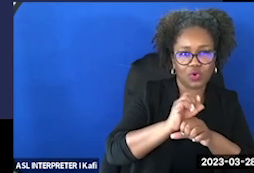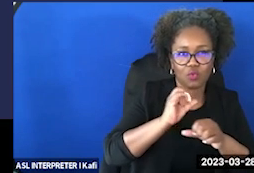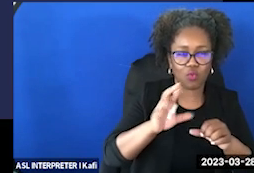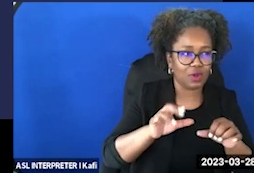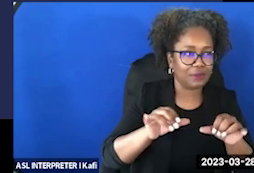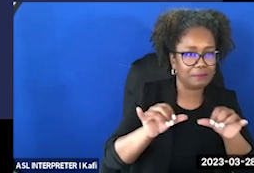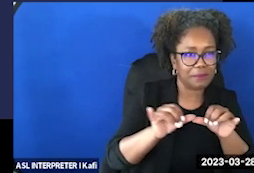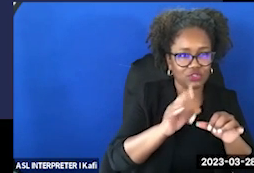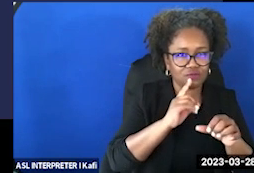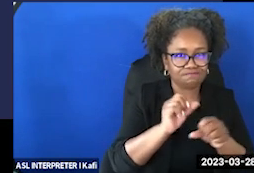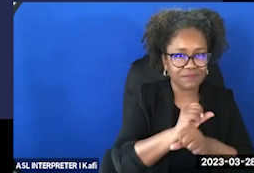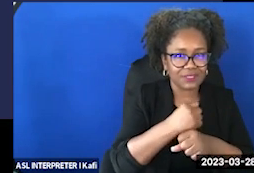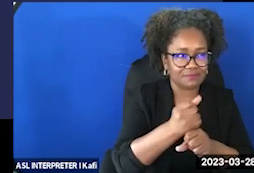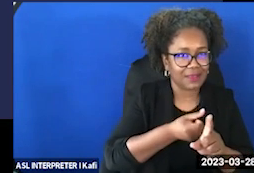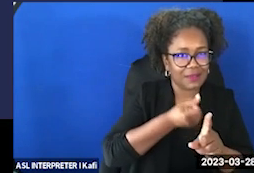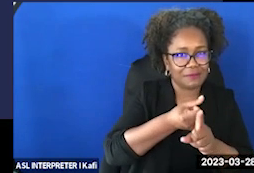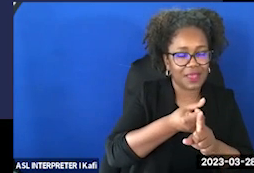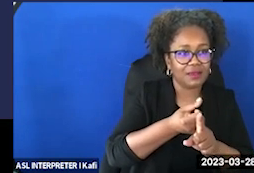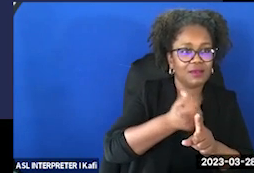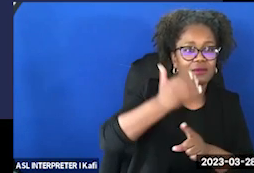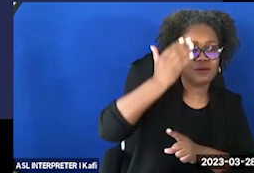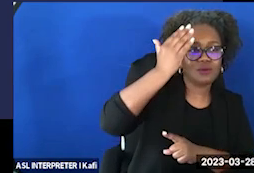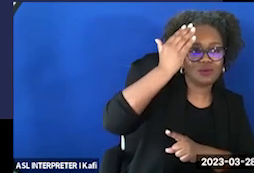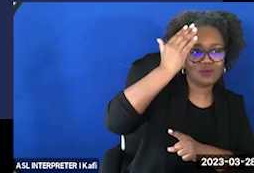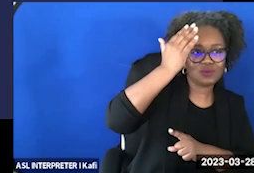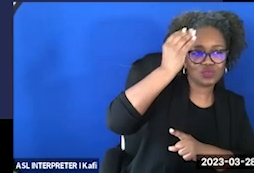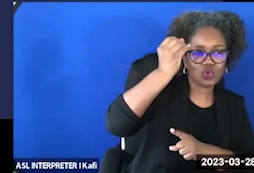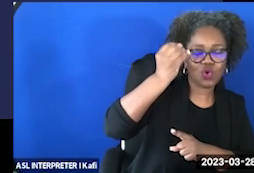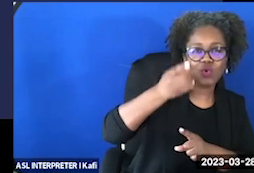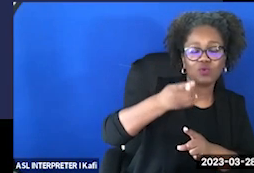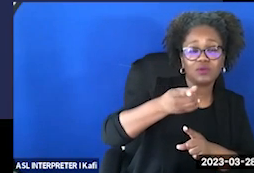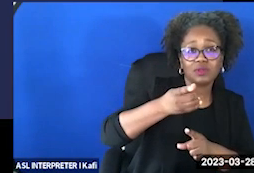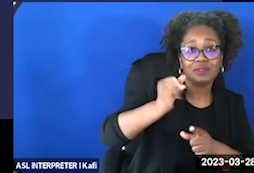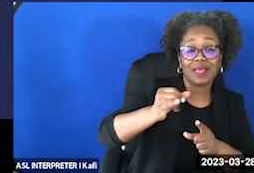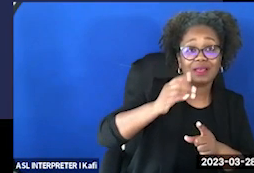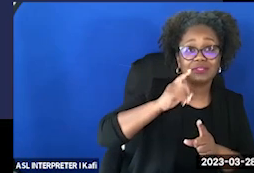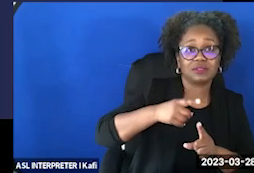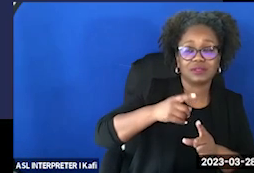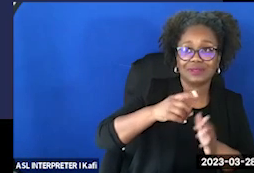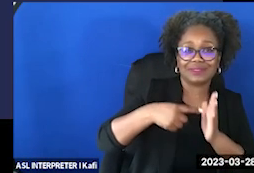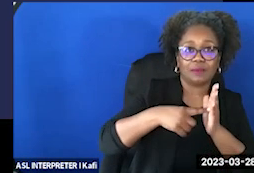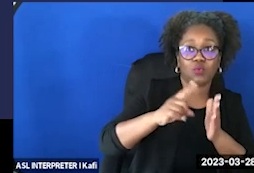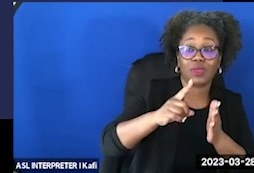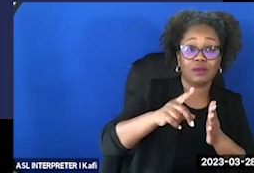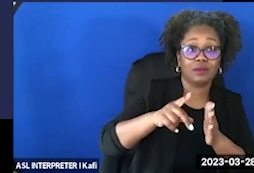Debbie Stine, Science & Technology Policy Academy: you know the policies they put in place Debbie Stine, Science & Technology Policy Academy: can either encourage or discourage students.